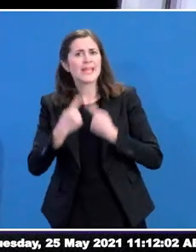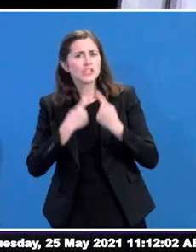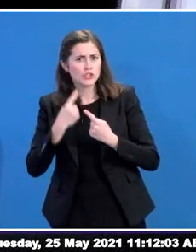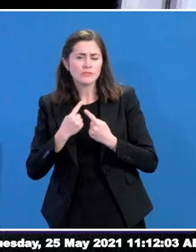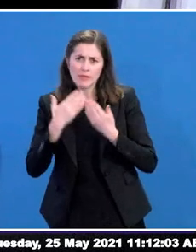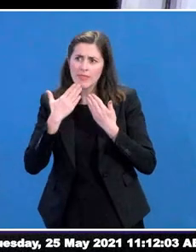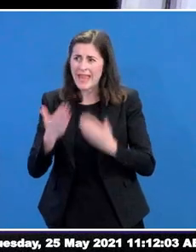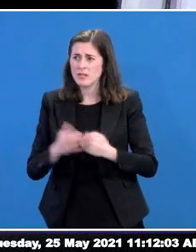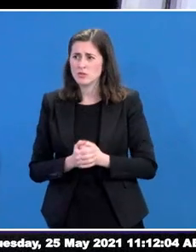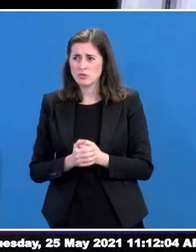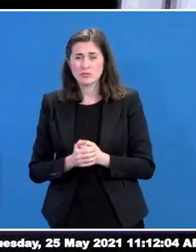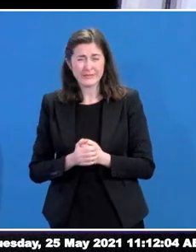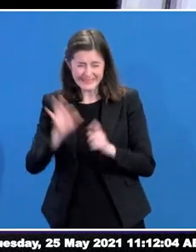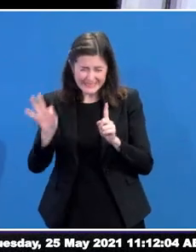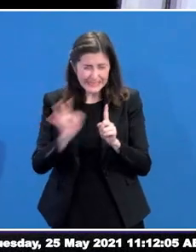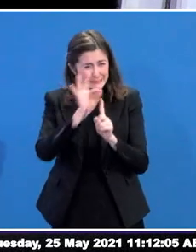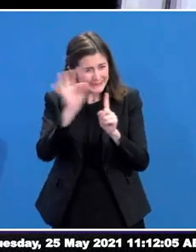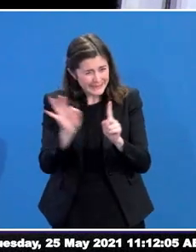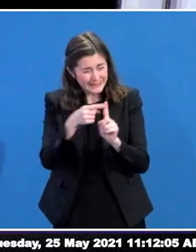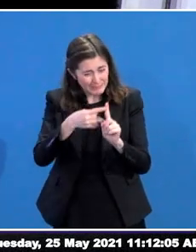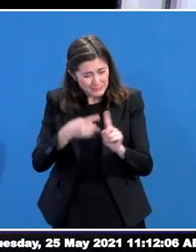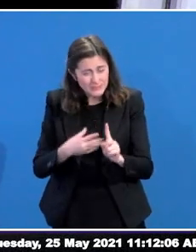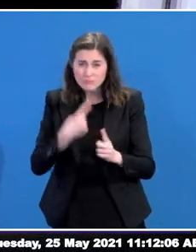you've gone into over the last day and a bit really.